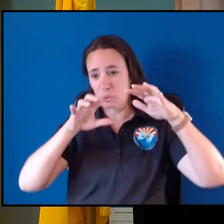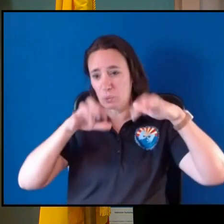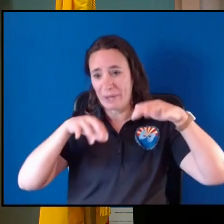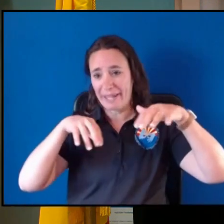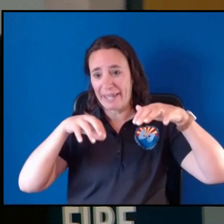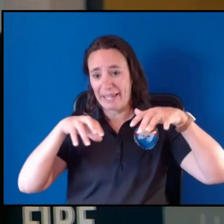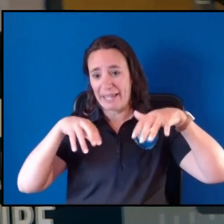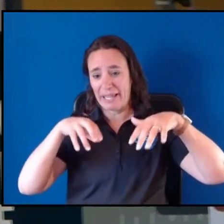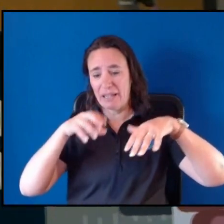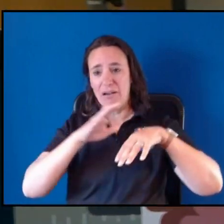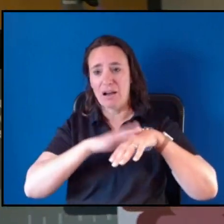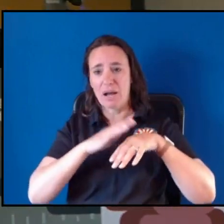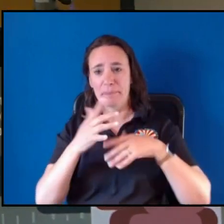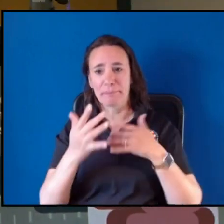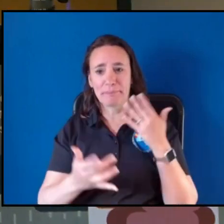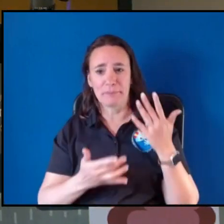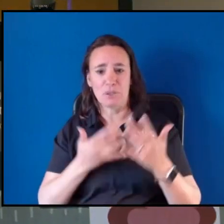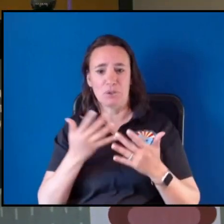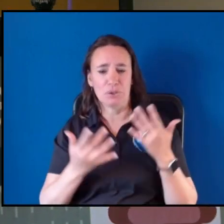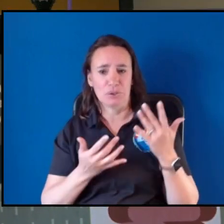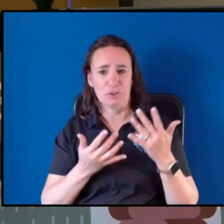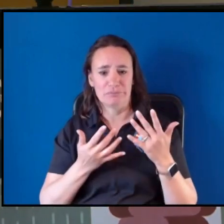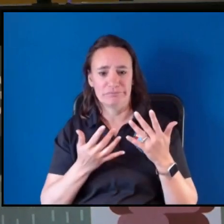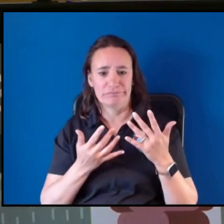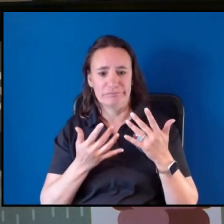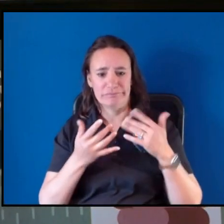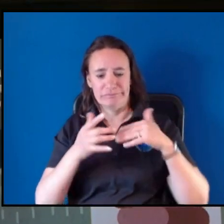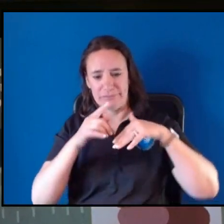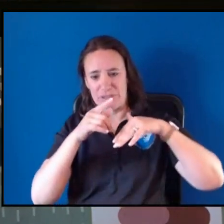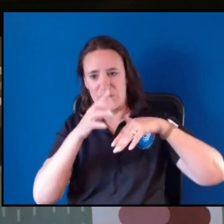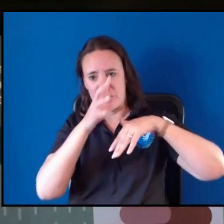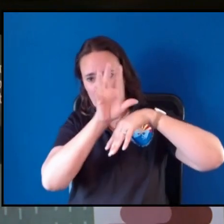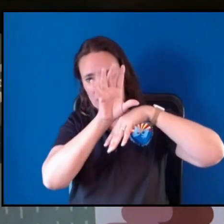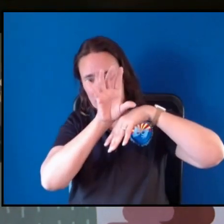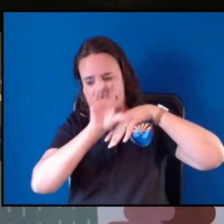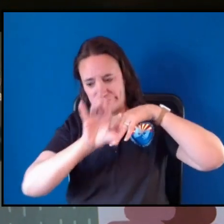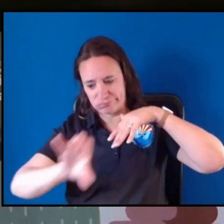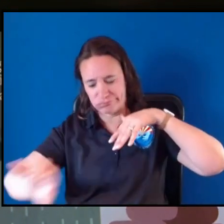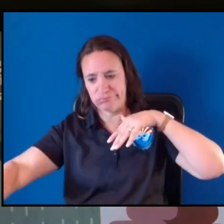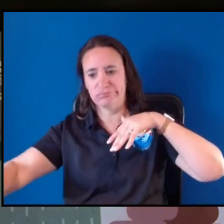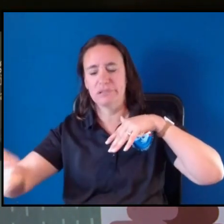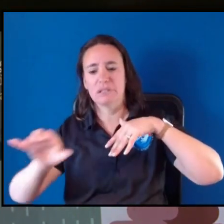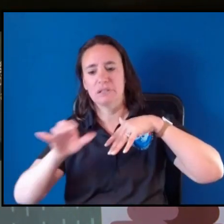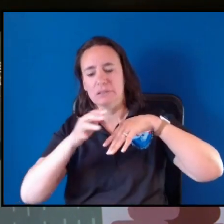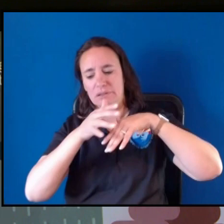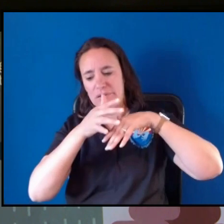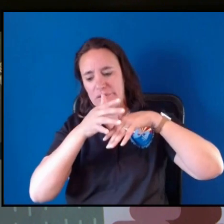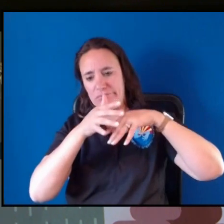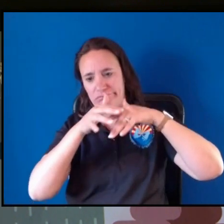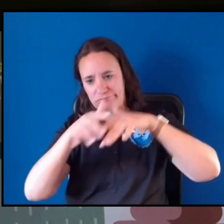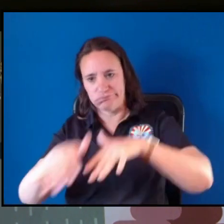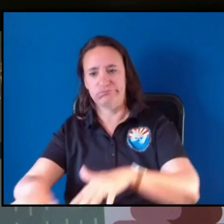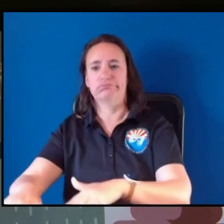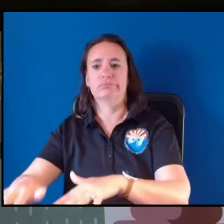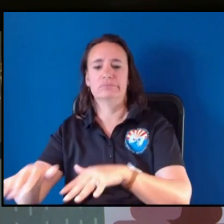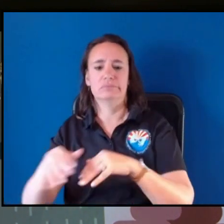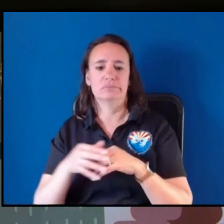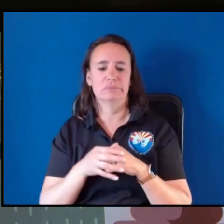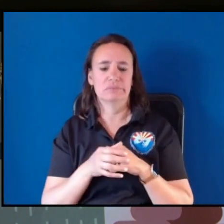ground, it just slides down and so you get landslope, you know, the degree of the slope actually affects how fast that